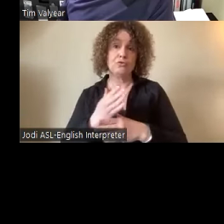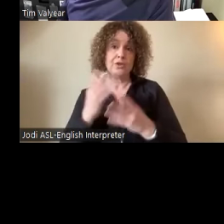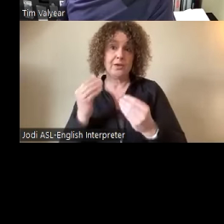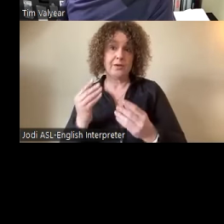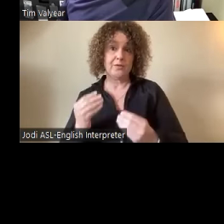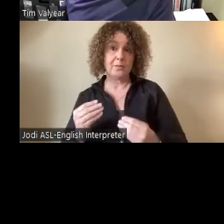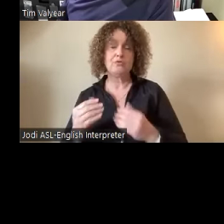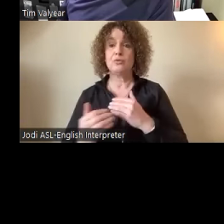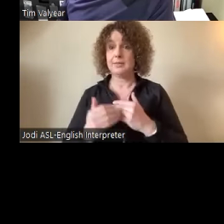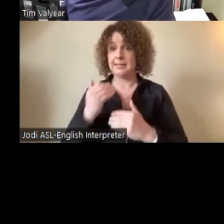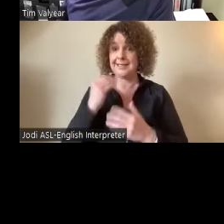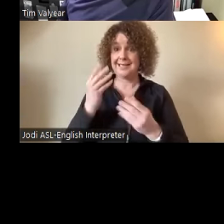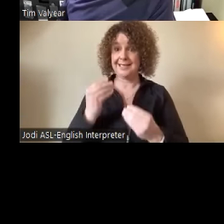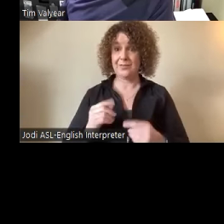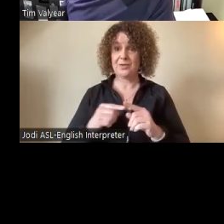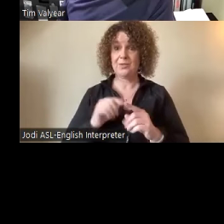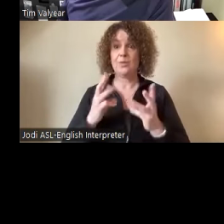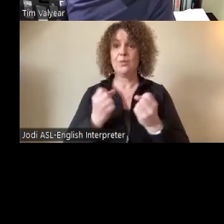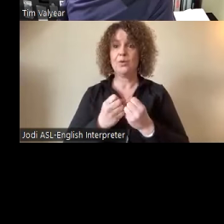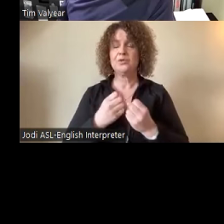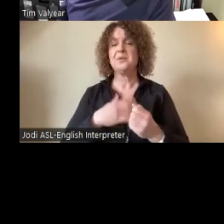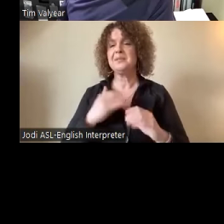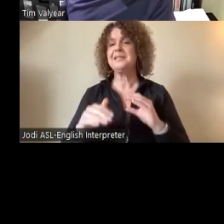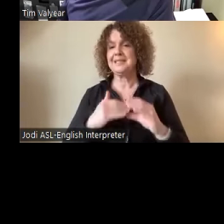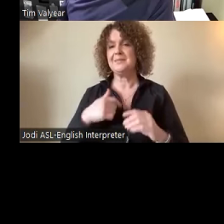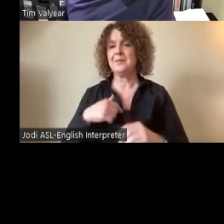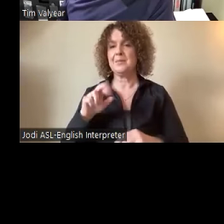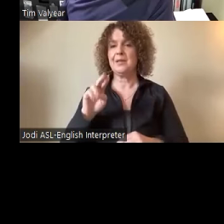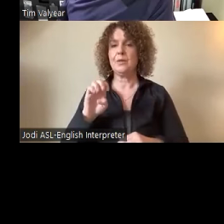written feedback. So please feel free if you have anything